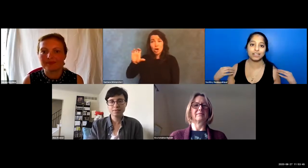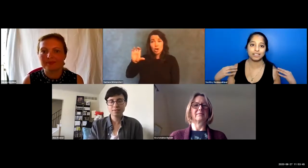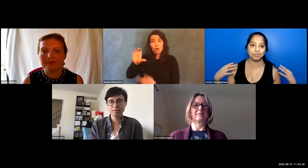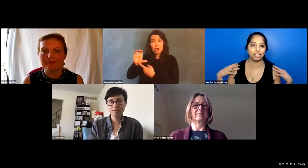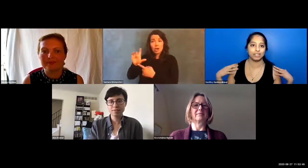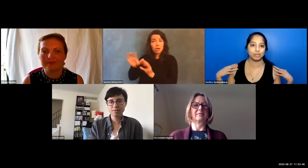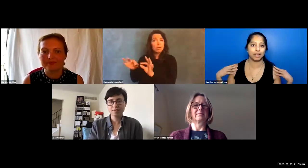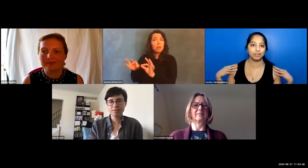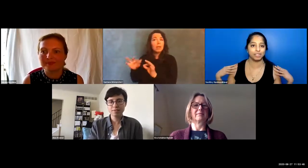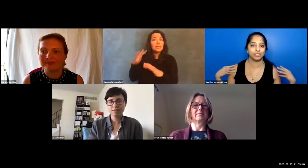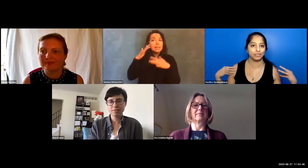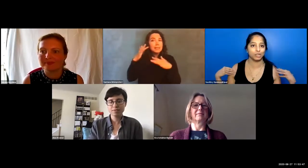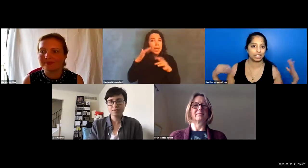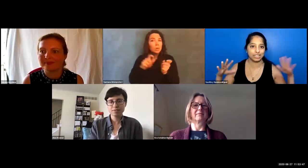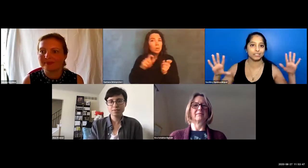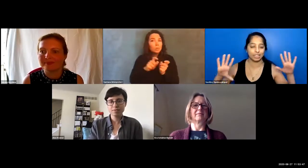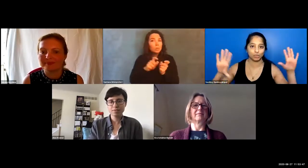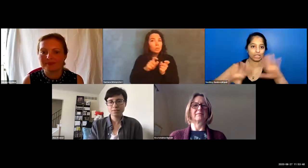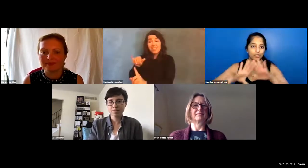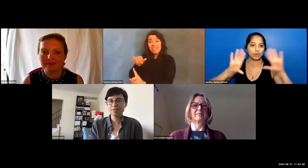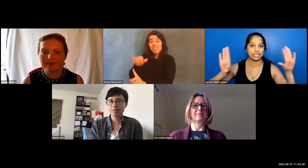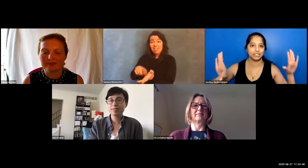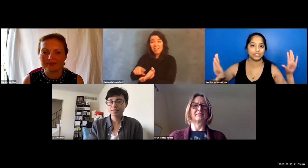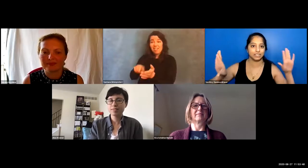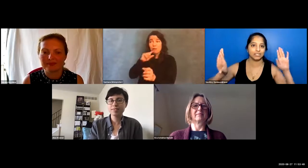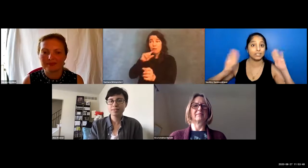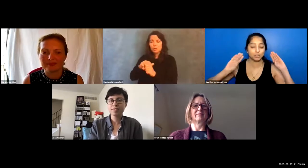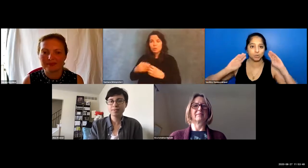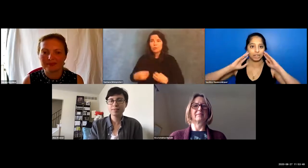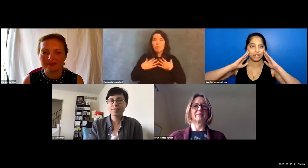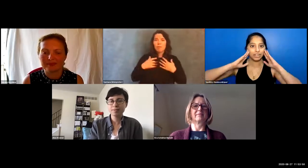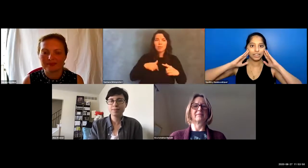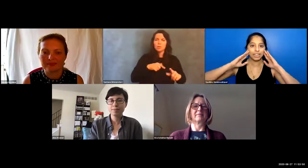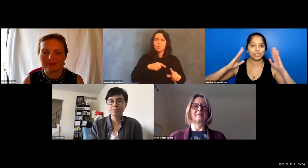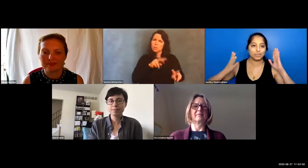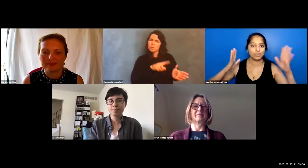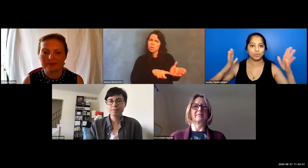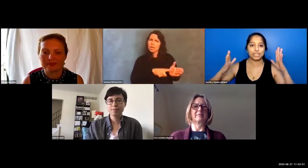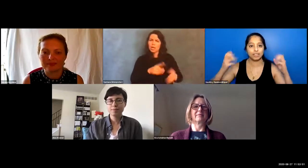That is what inspired me to look at gradience in constituent order is because we can think